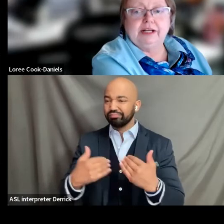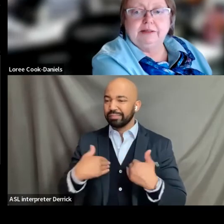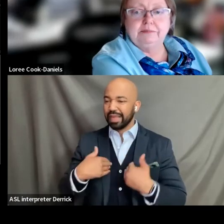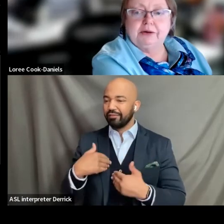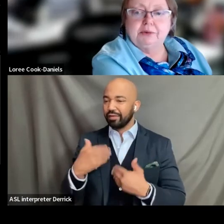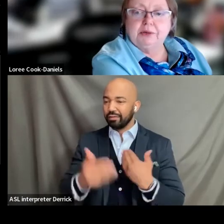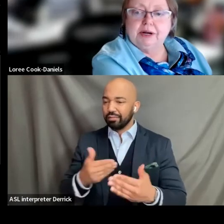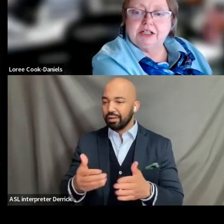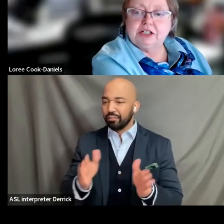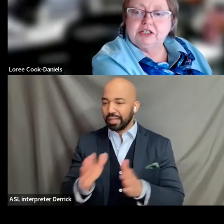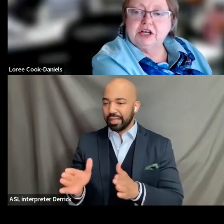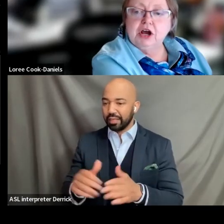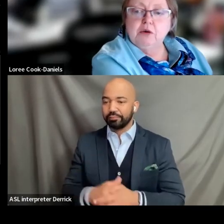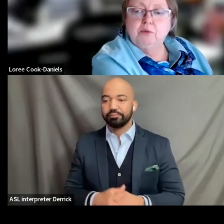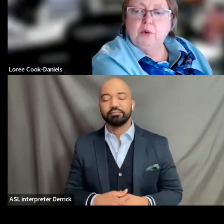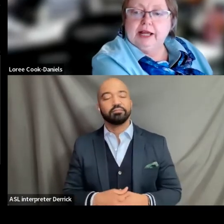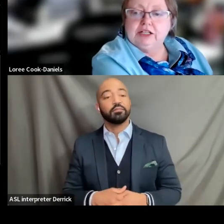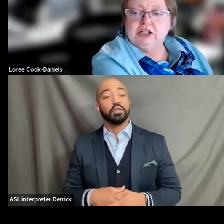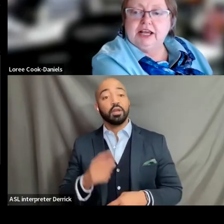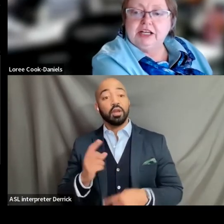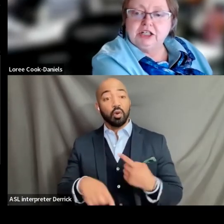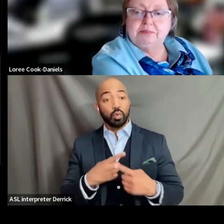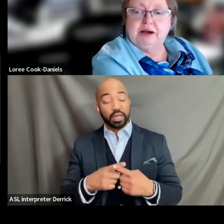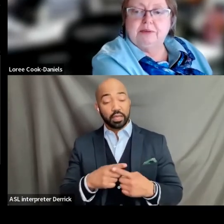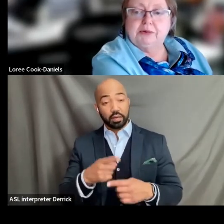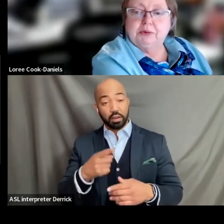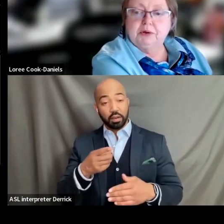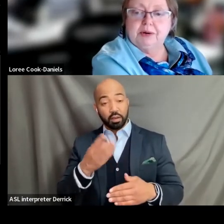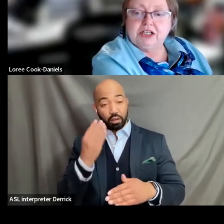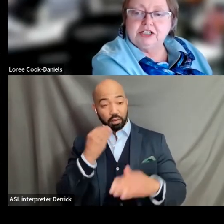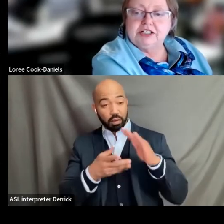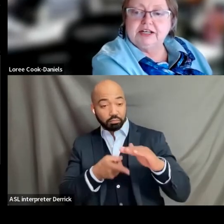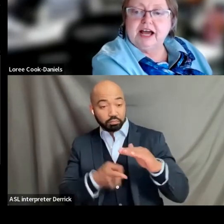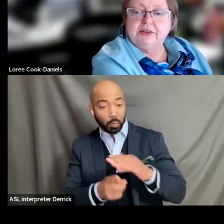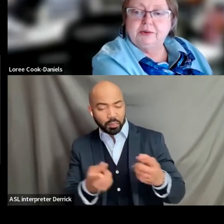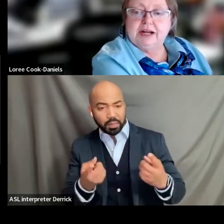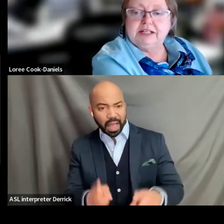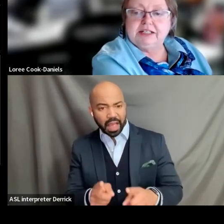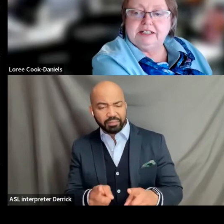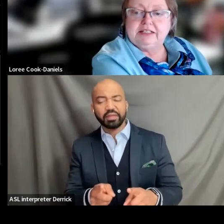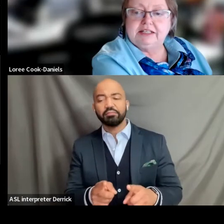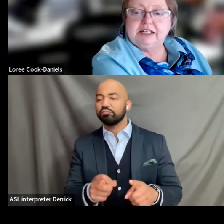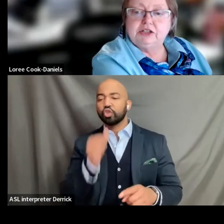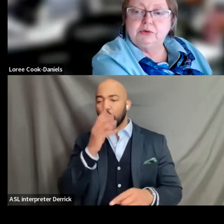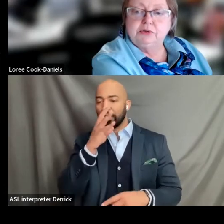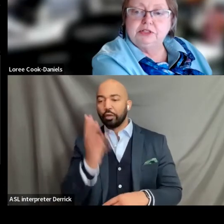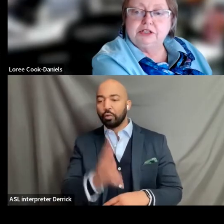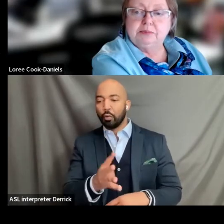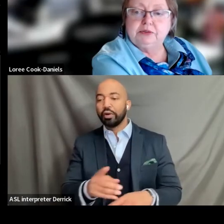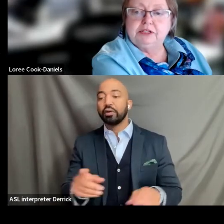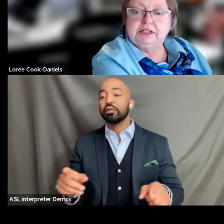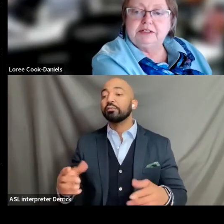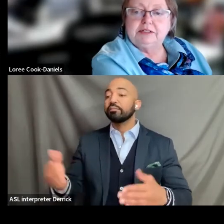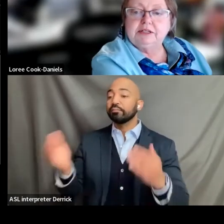Not ignoring the microaggressions. More education about microaggressions and other identities in schools and communities.